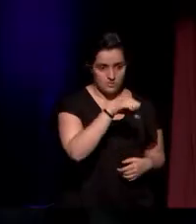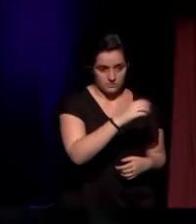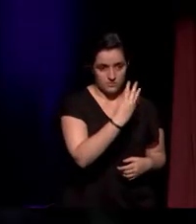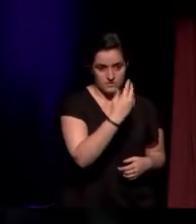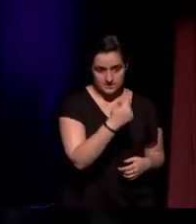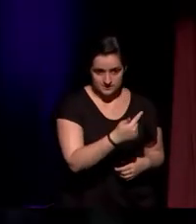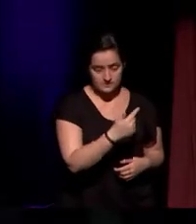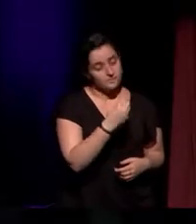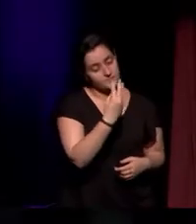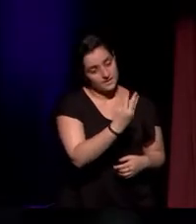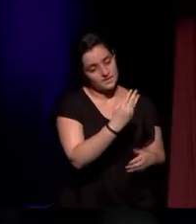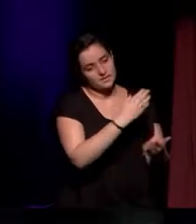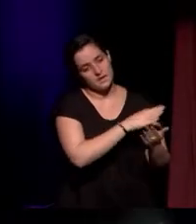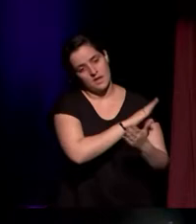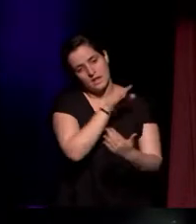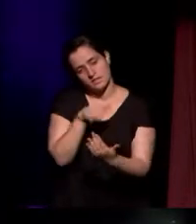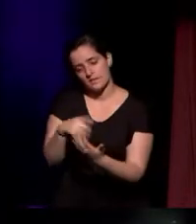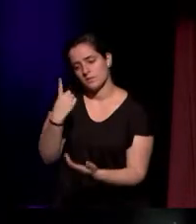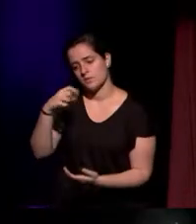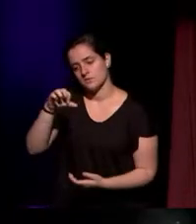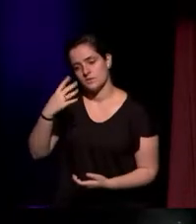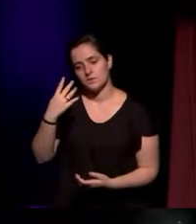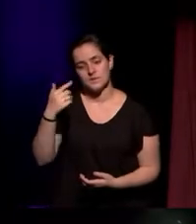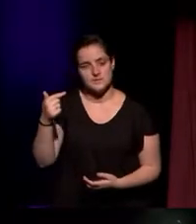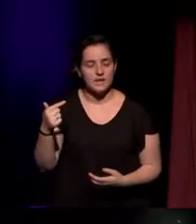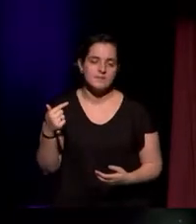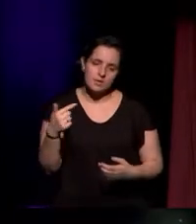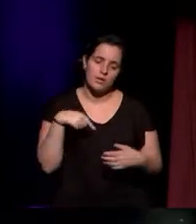so there's no problem, they celebrate both.